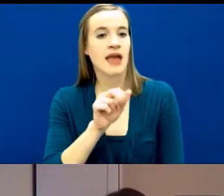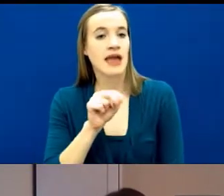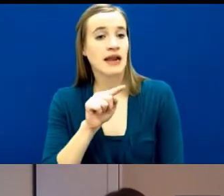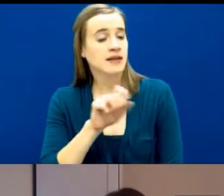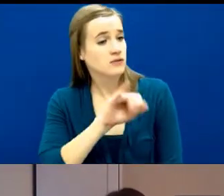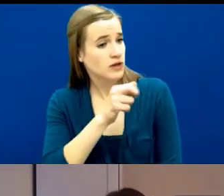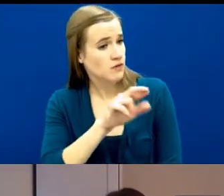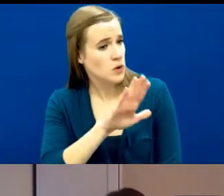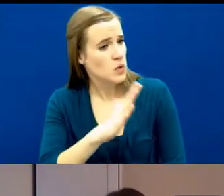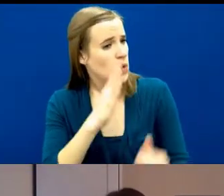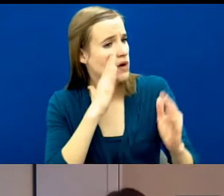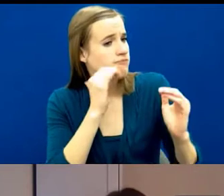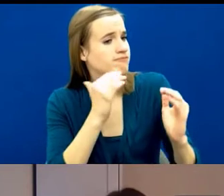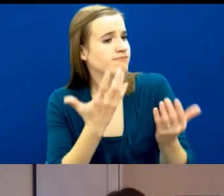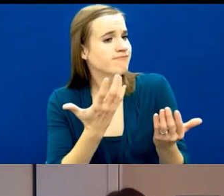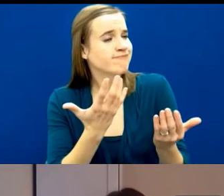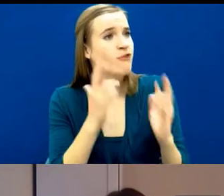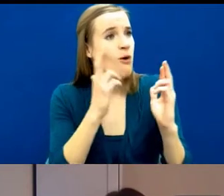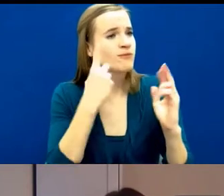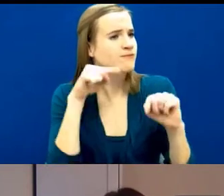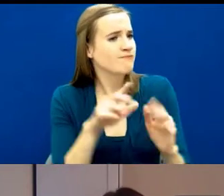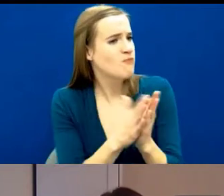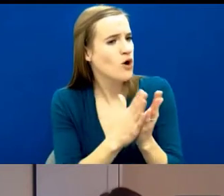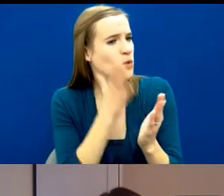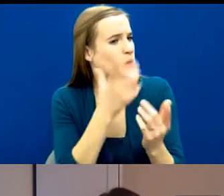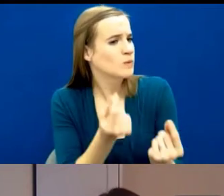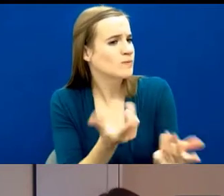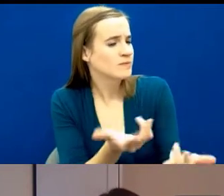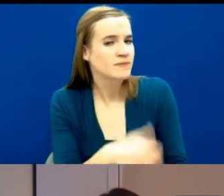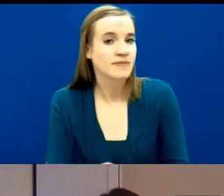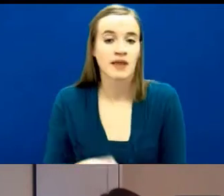Jennifer: Well, one of the things that I that I am really hoping that the book